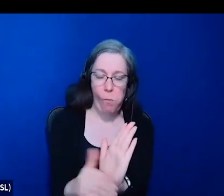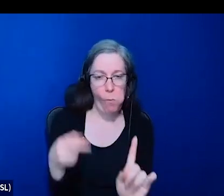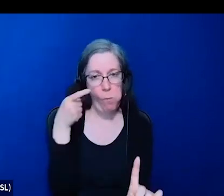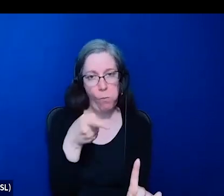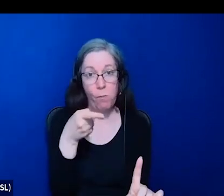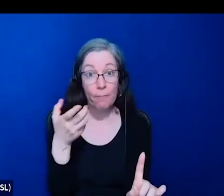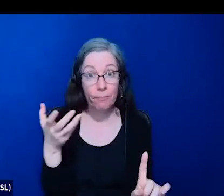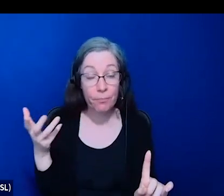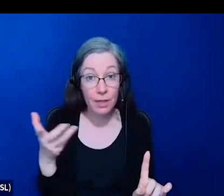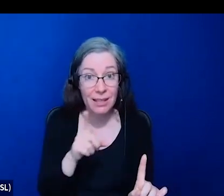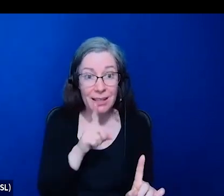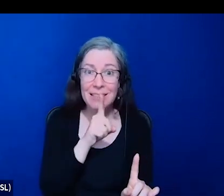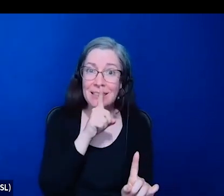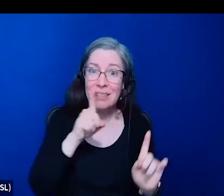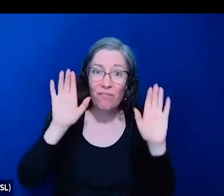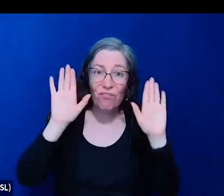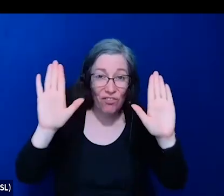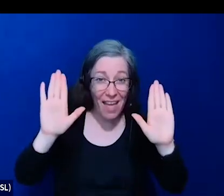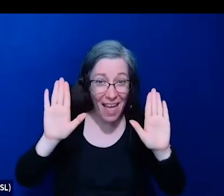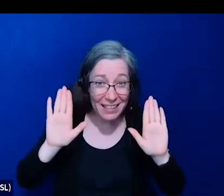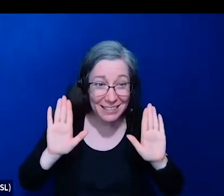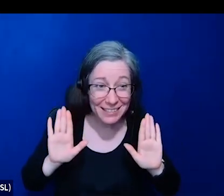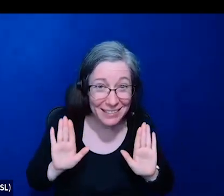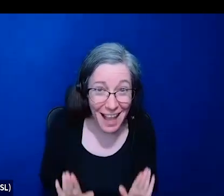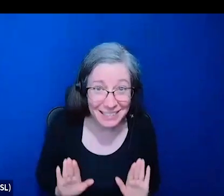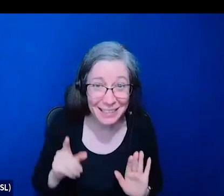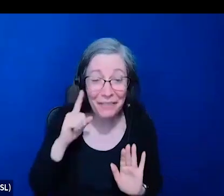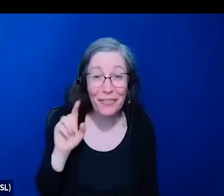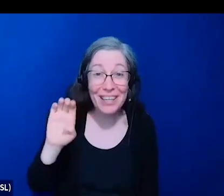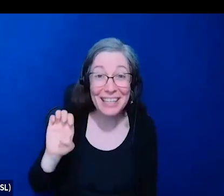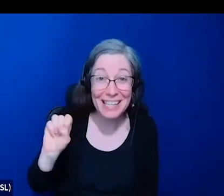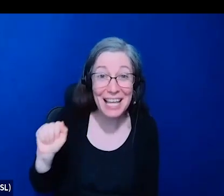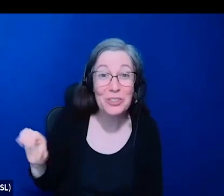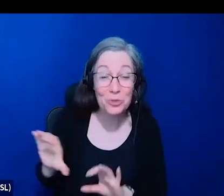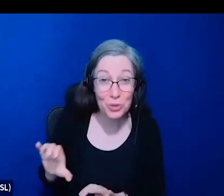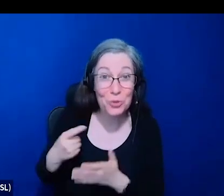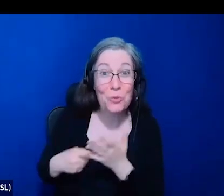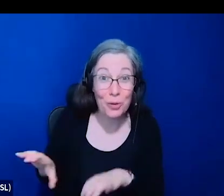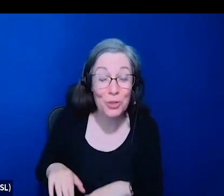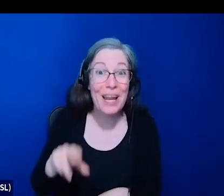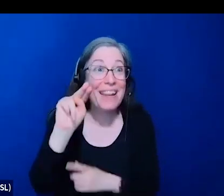is it is fantastic for ESA to be doing what they're doing, and fantastic for NASA to be doing what they're doing,